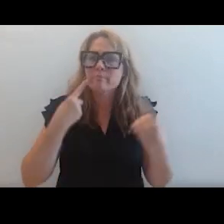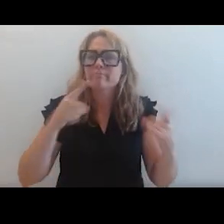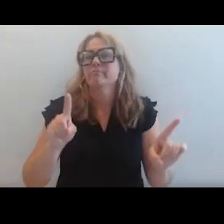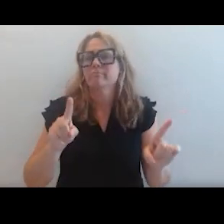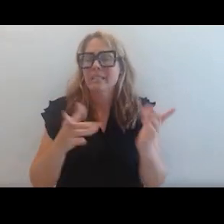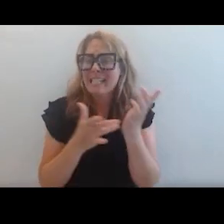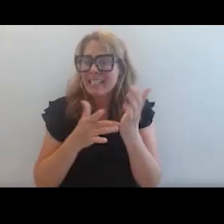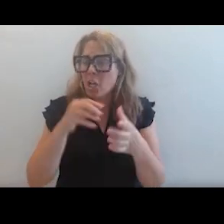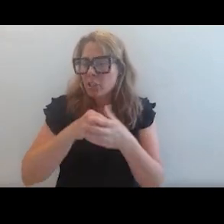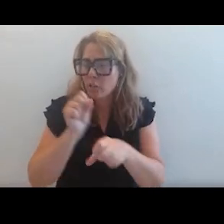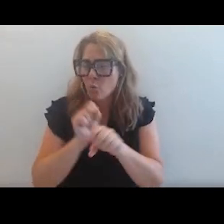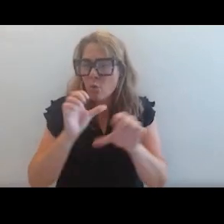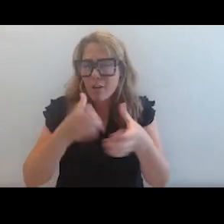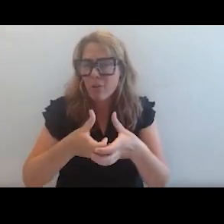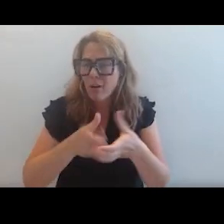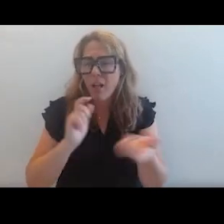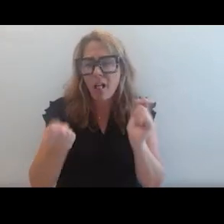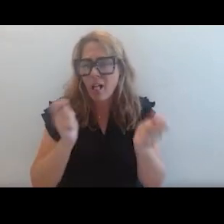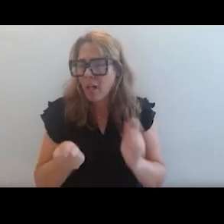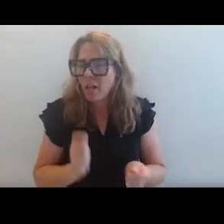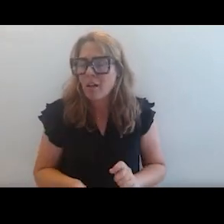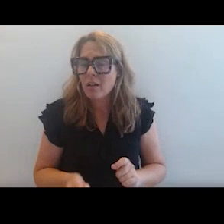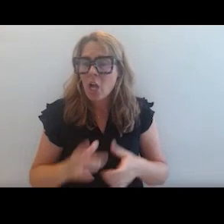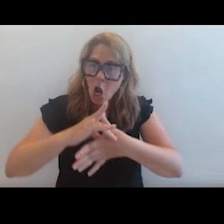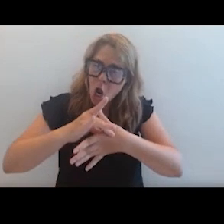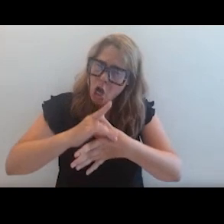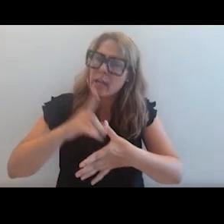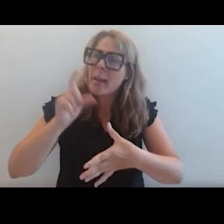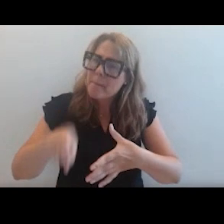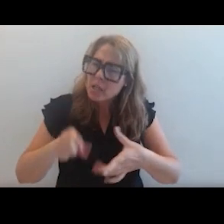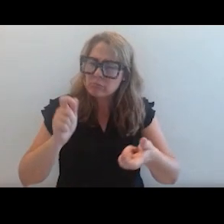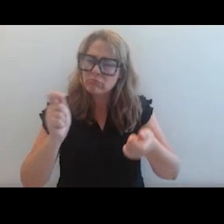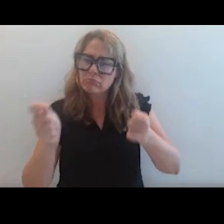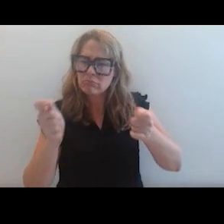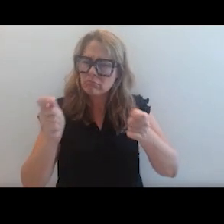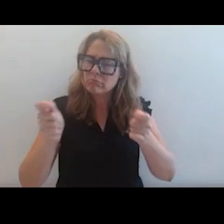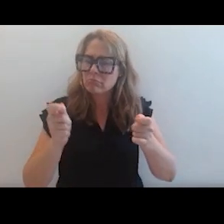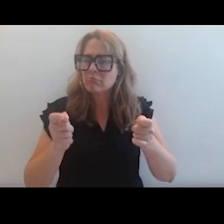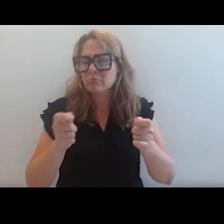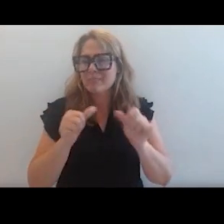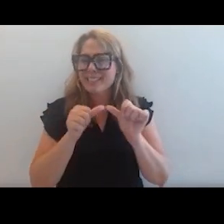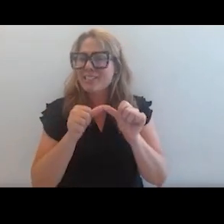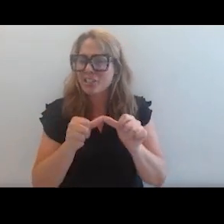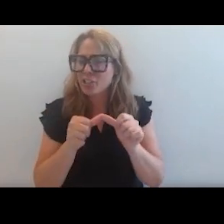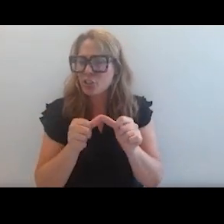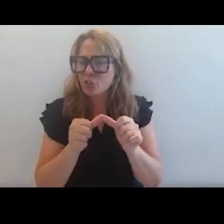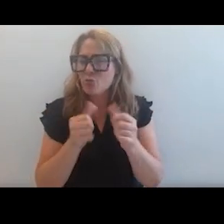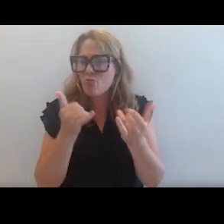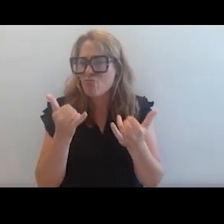are always changing, and the content needs to be adapted to stay relevant. When using a modular